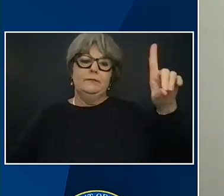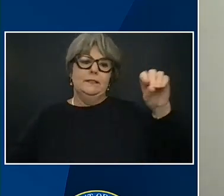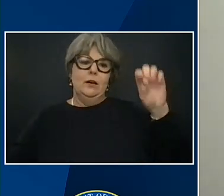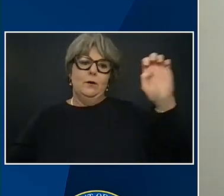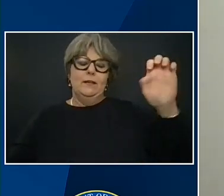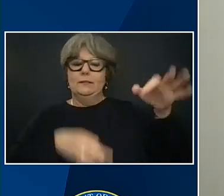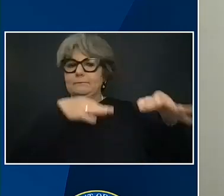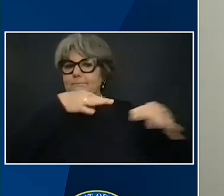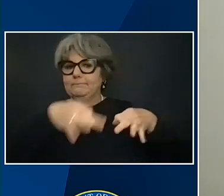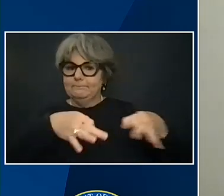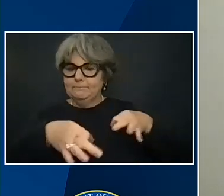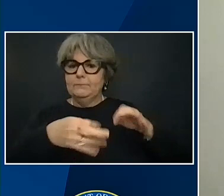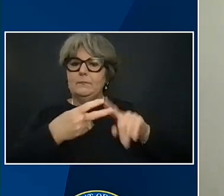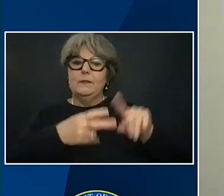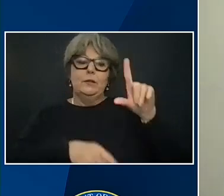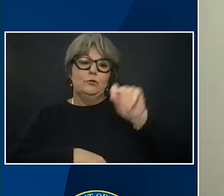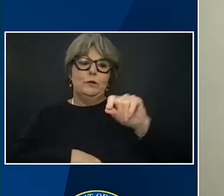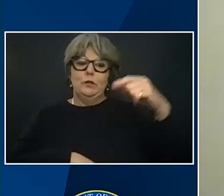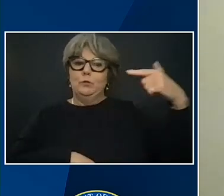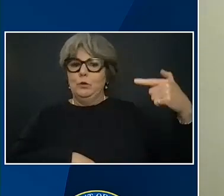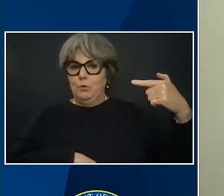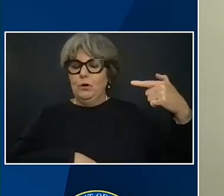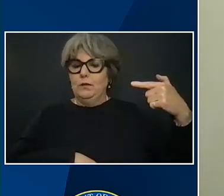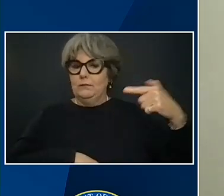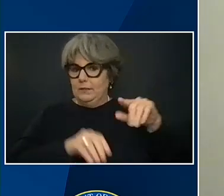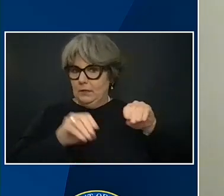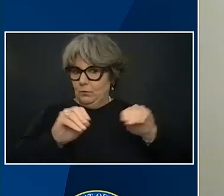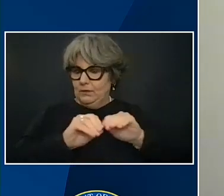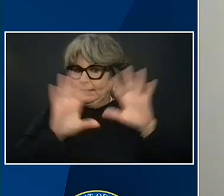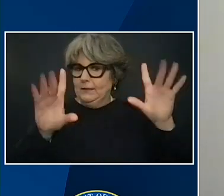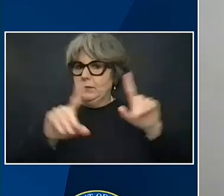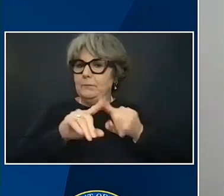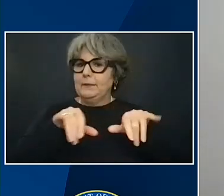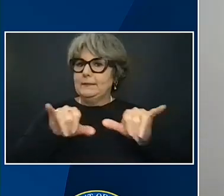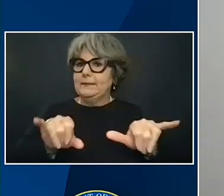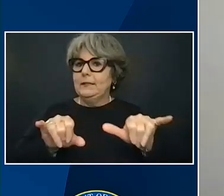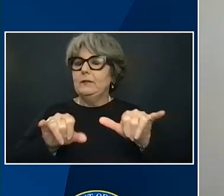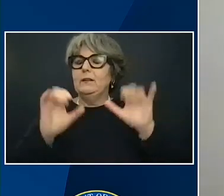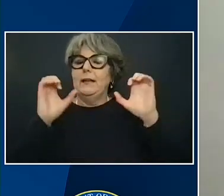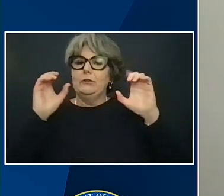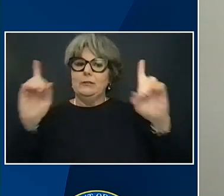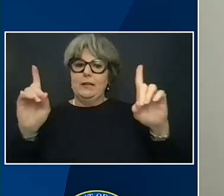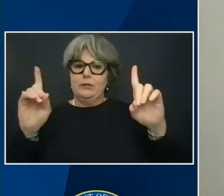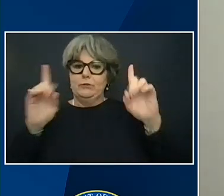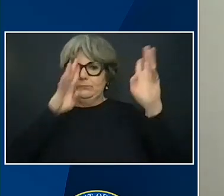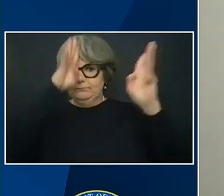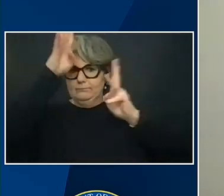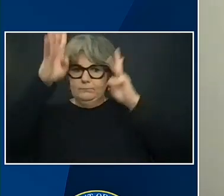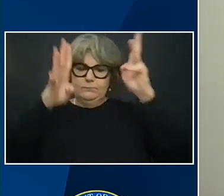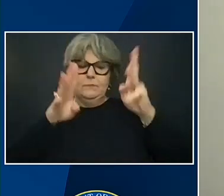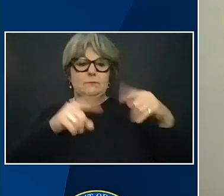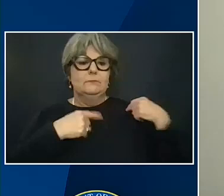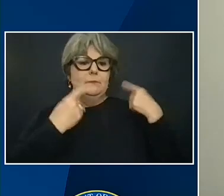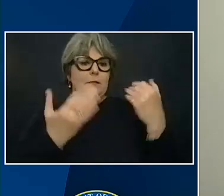guidance in 2021, as it was thorough yet still open to educational innovation. And since the new definition went into